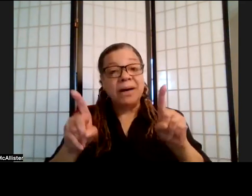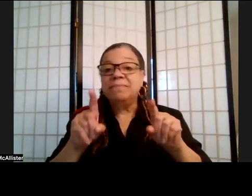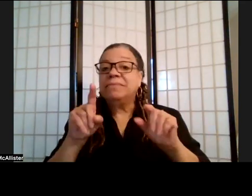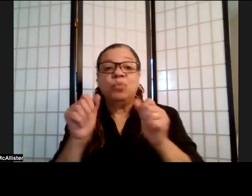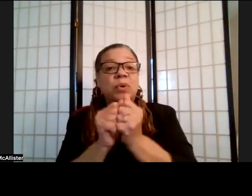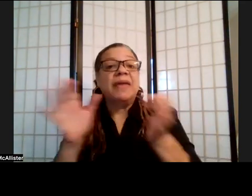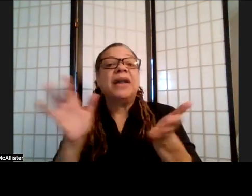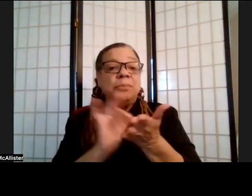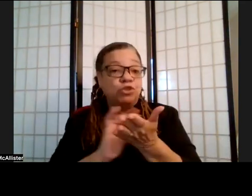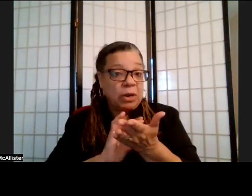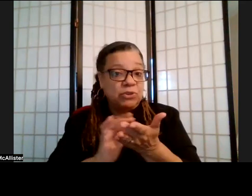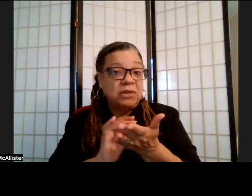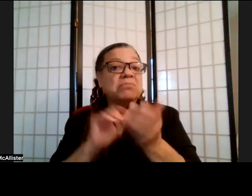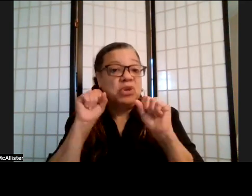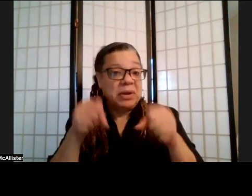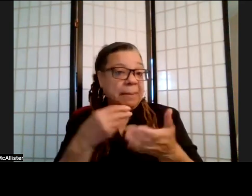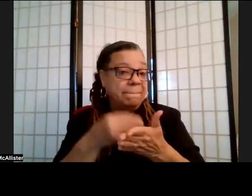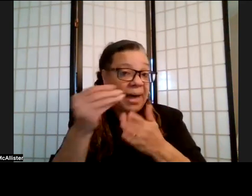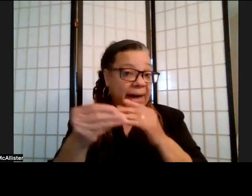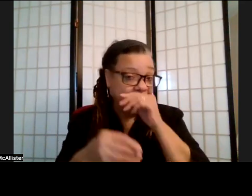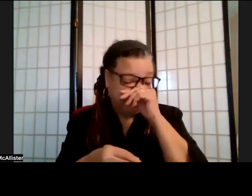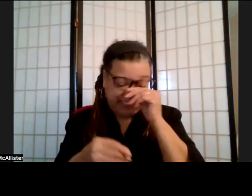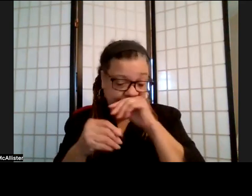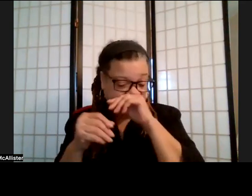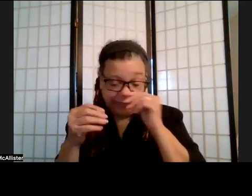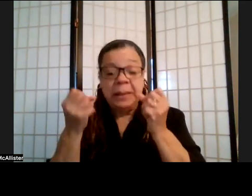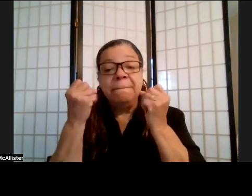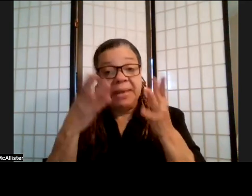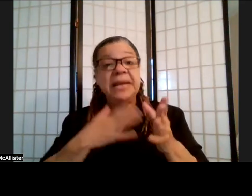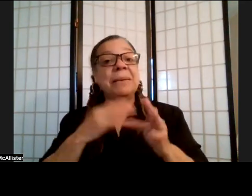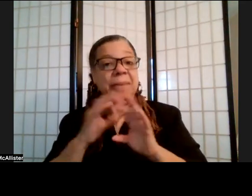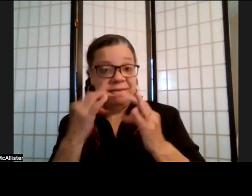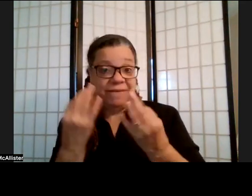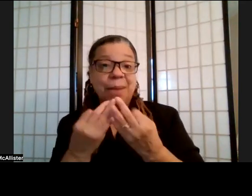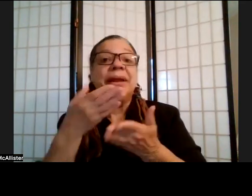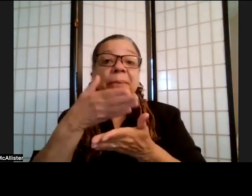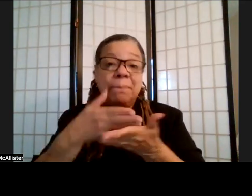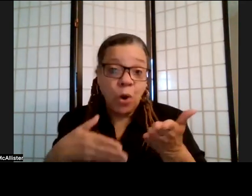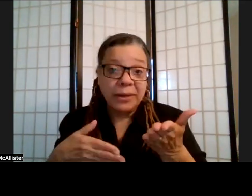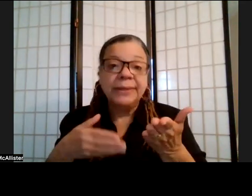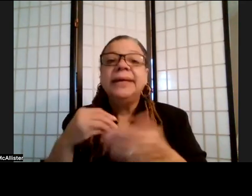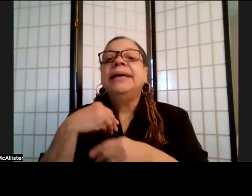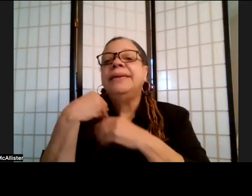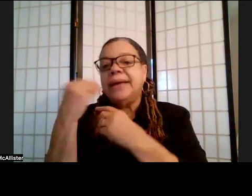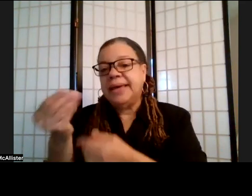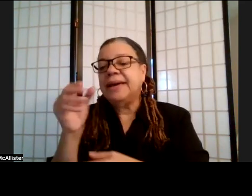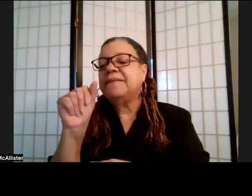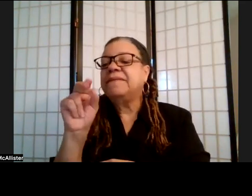remains the same. Local doctors, including many in my own family, are part of the problem, prescribing antibiotics when they're going to create more harm than good.